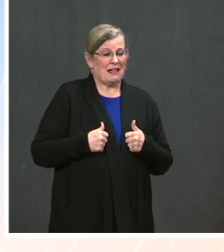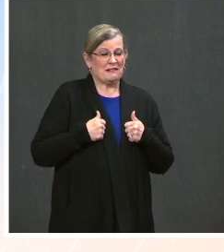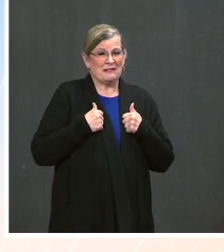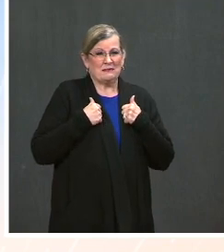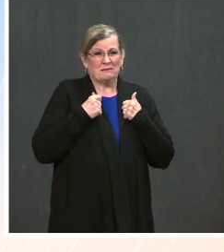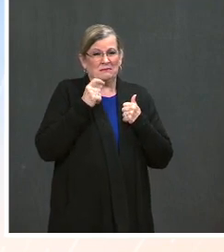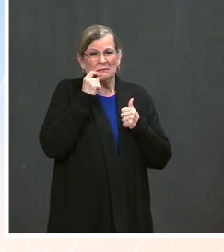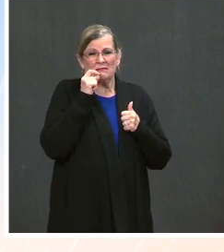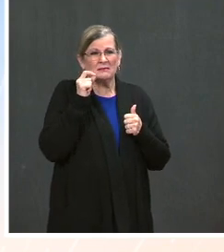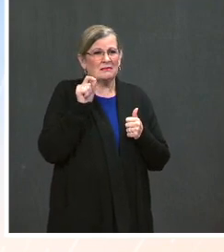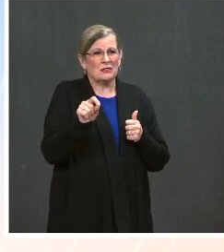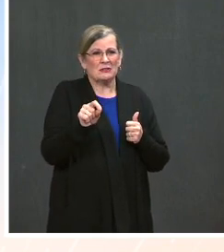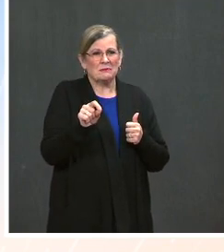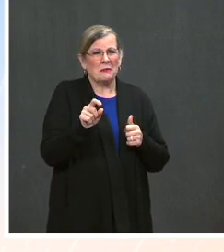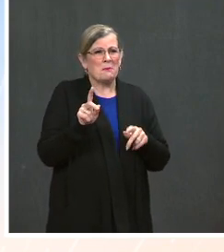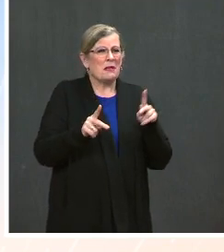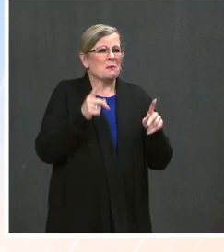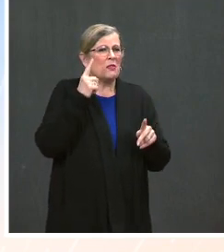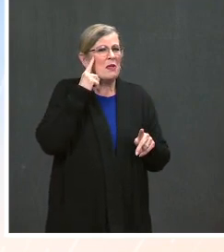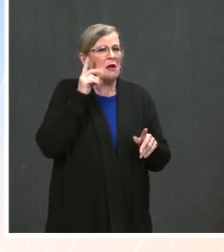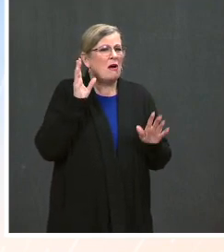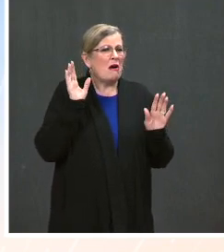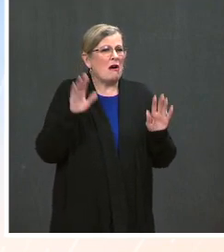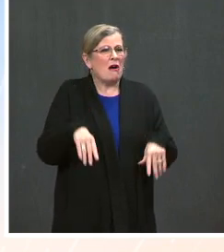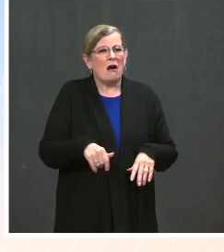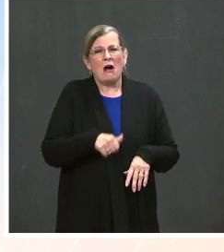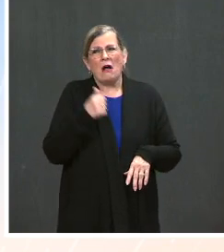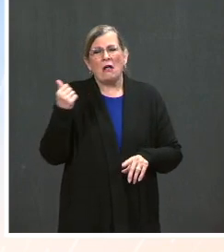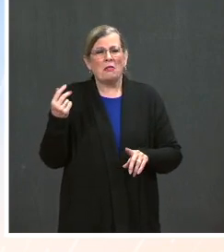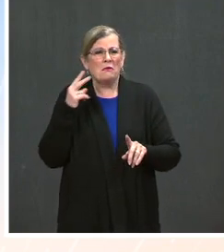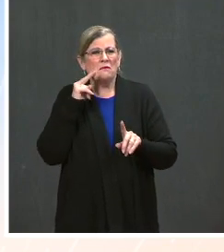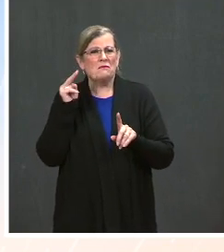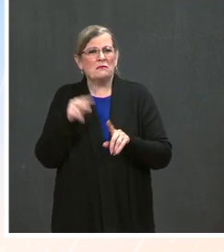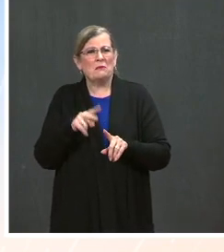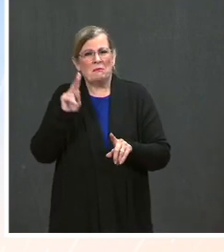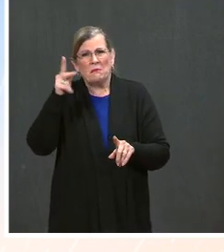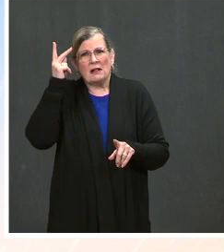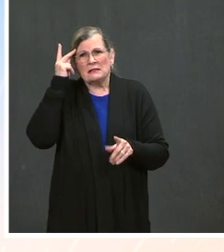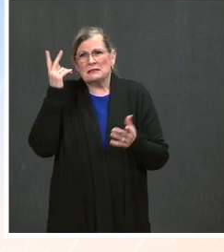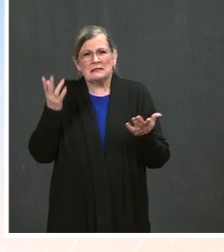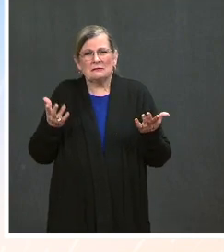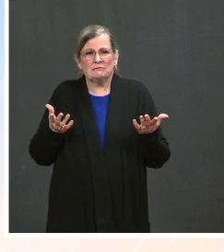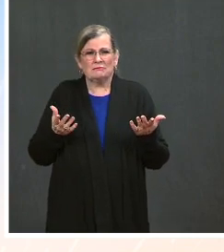But what our focus is on is on ensuring that we are expediting the --